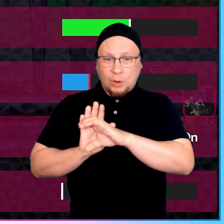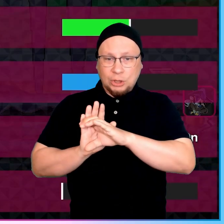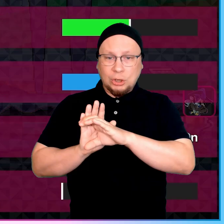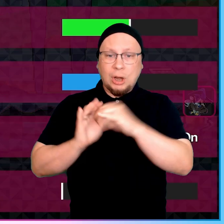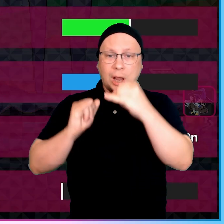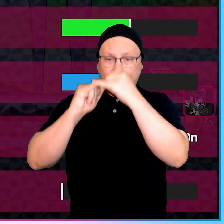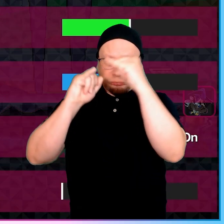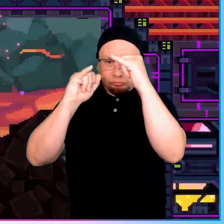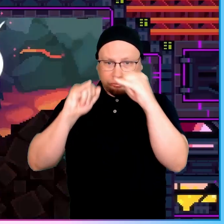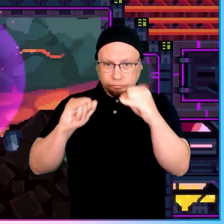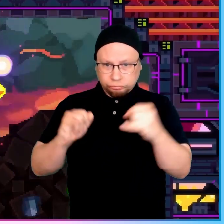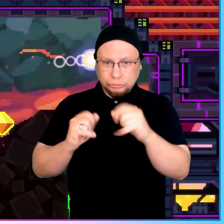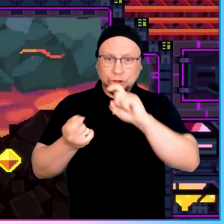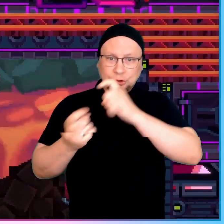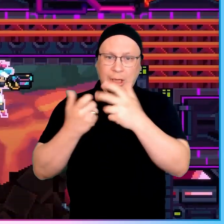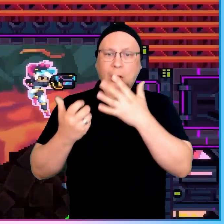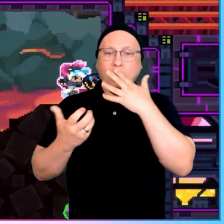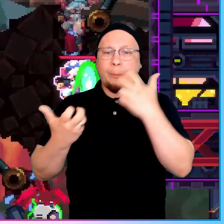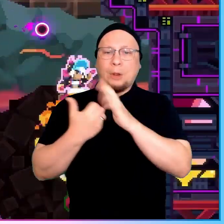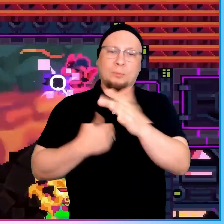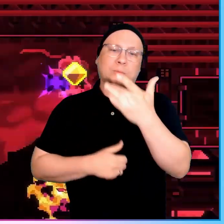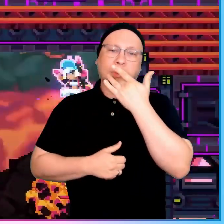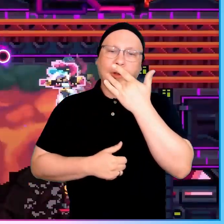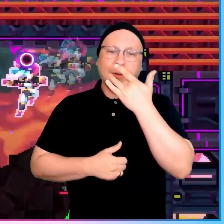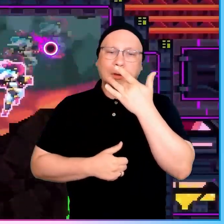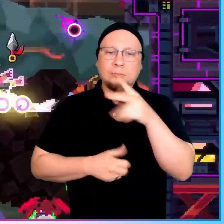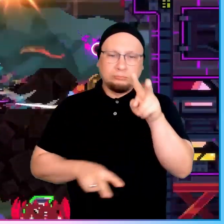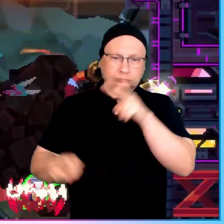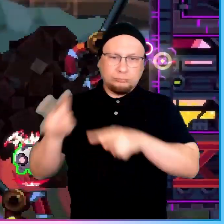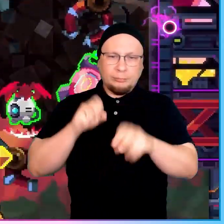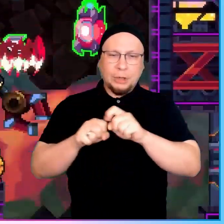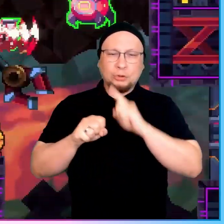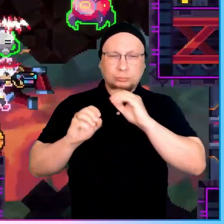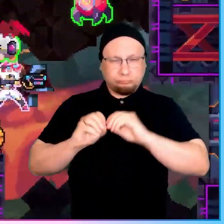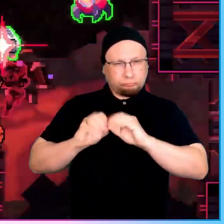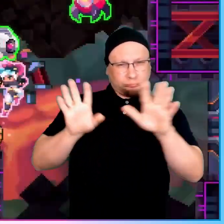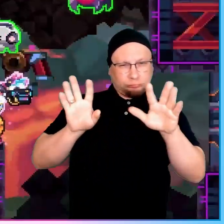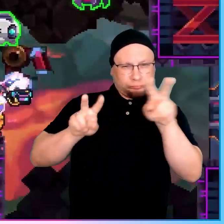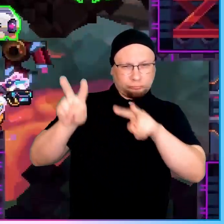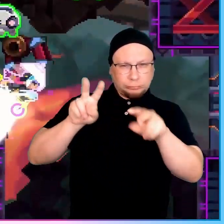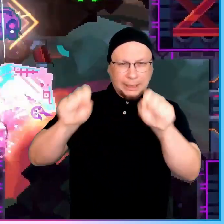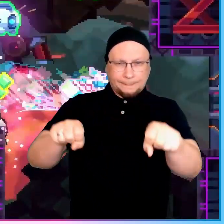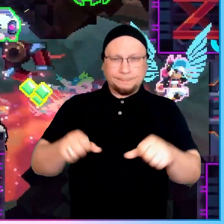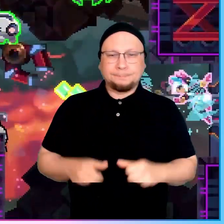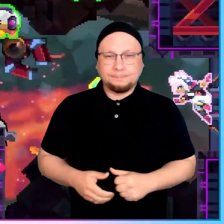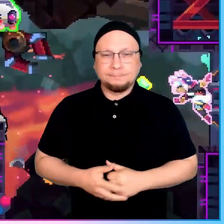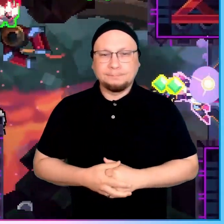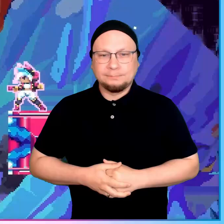adjust the hue to your liking to make sure the technicolour action is as visible as possible.